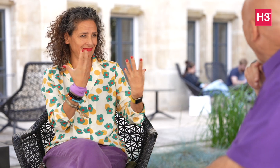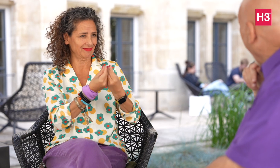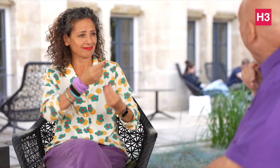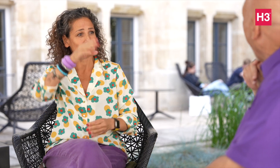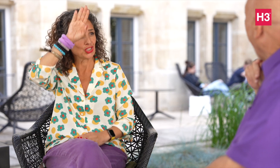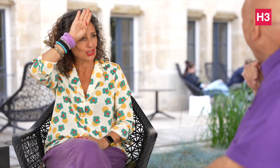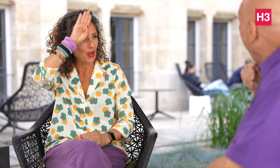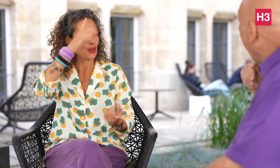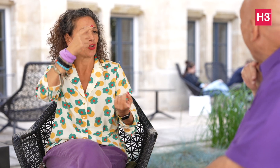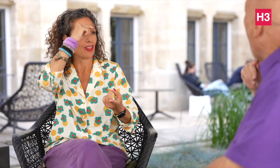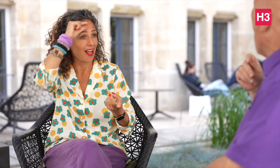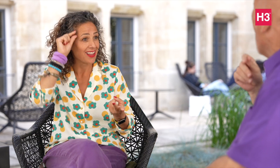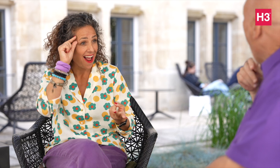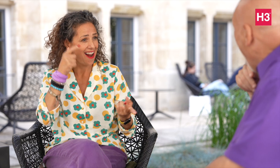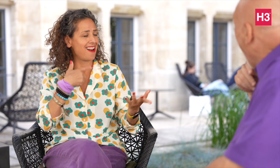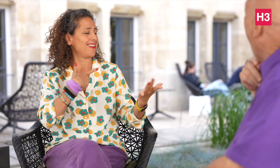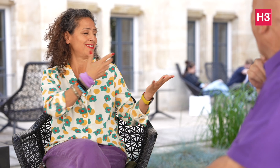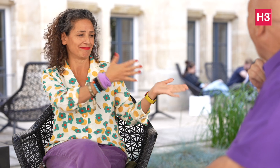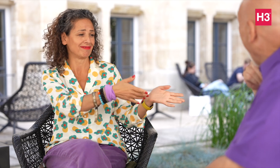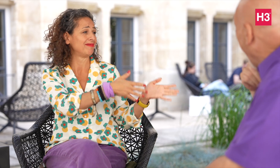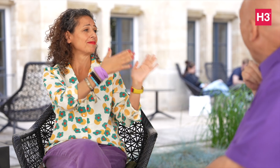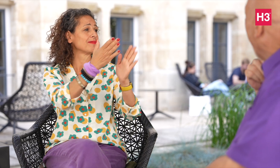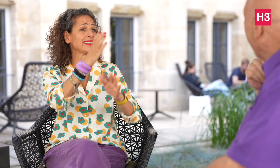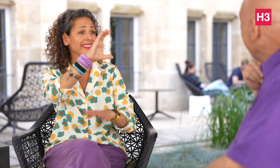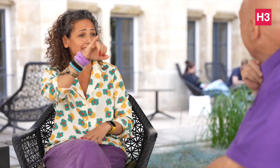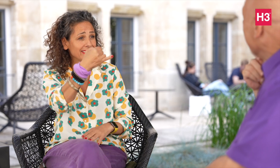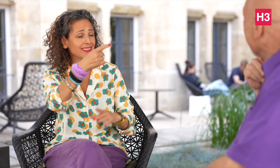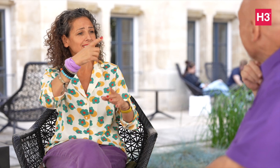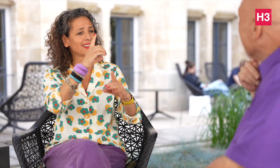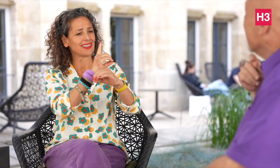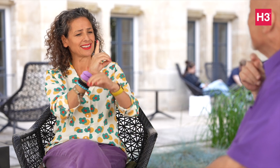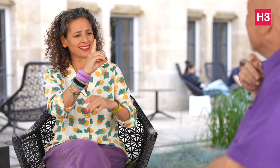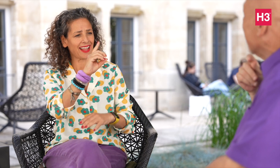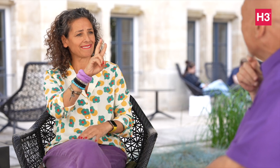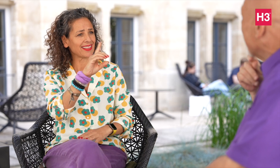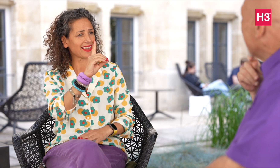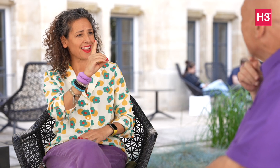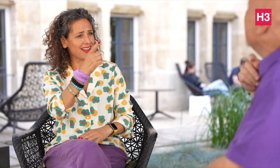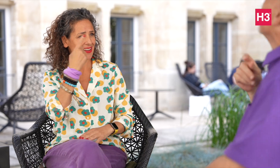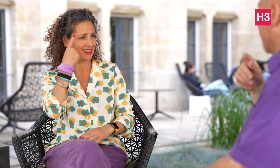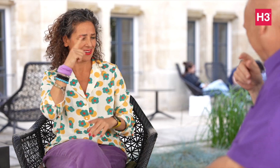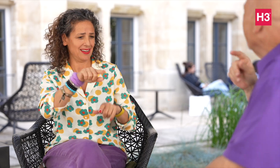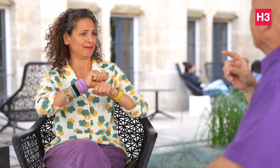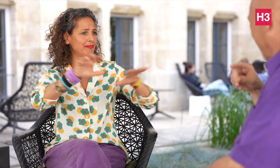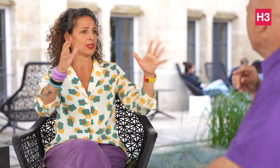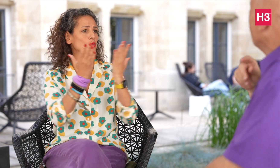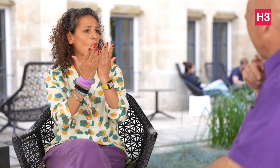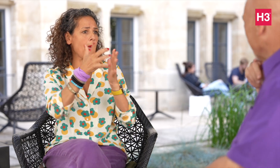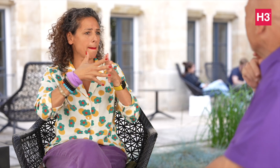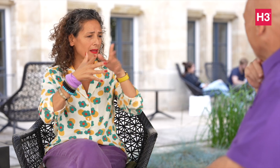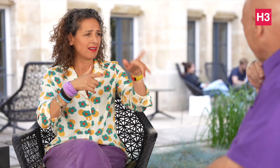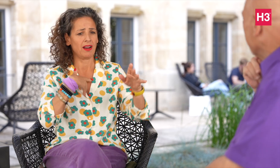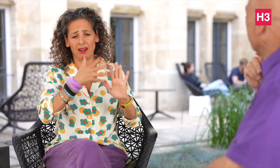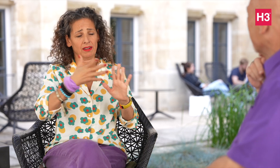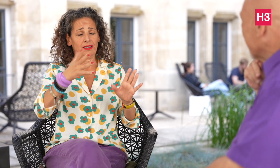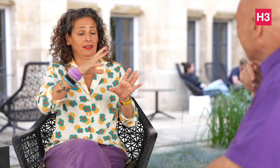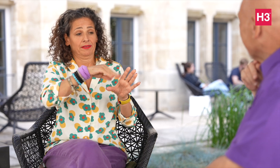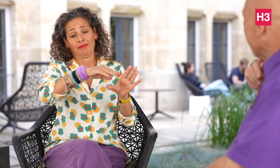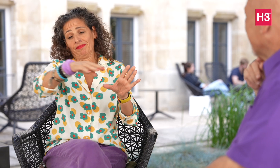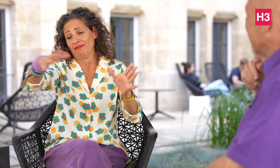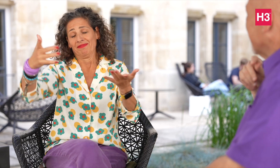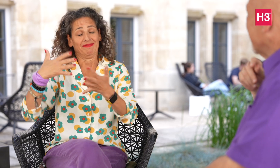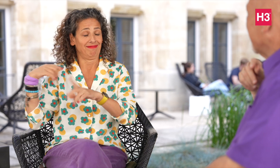I worked with Troy Kostur, Daniel Durant, CJ Jones, and many others.